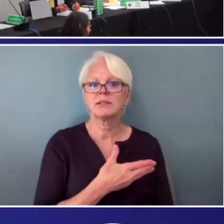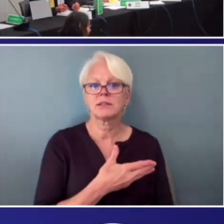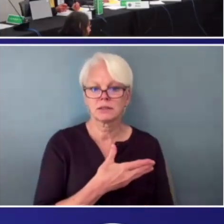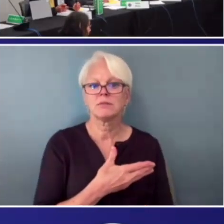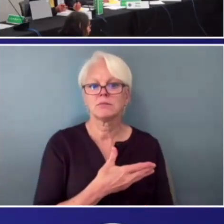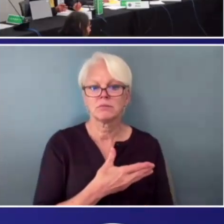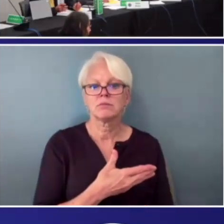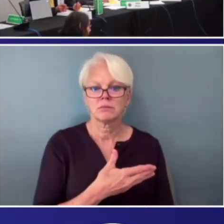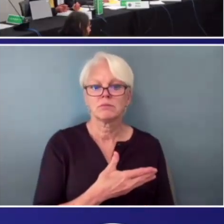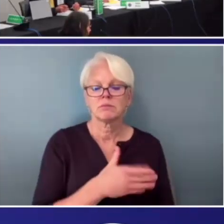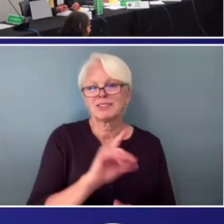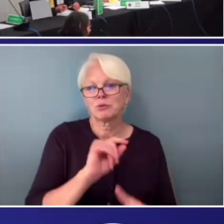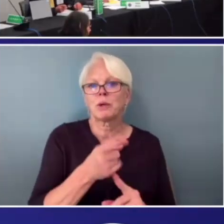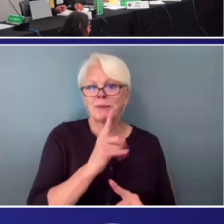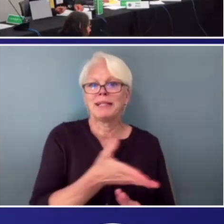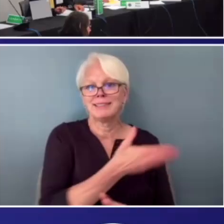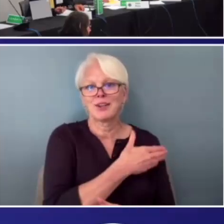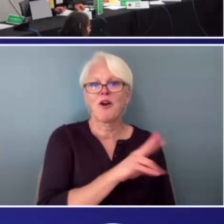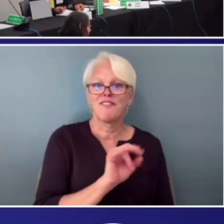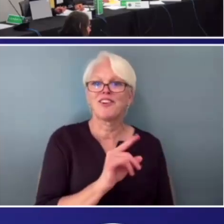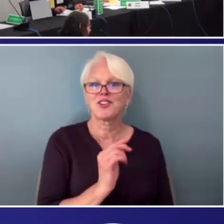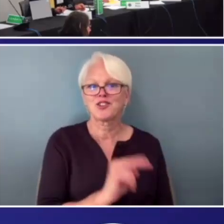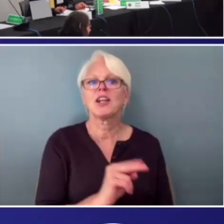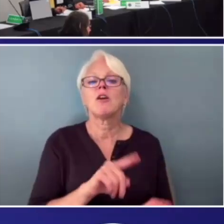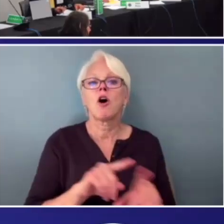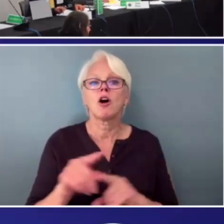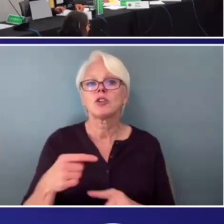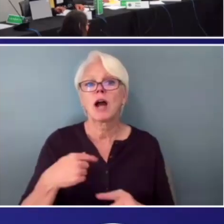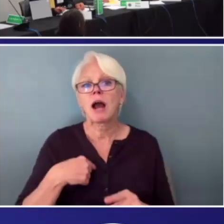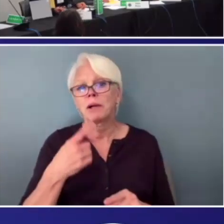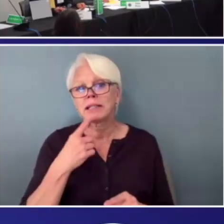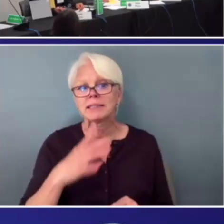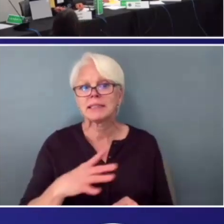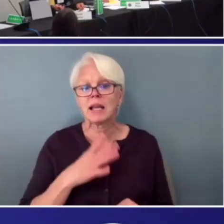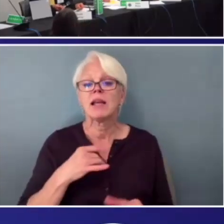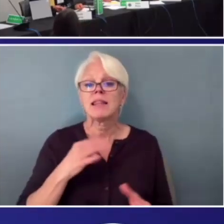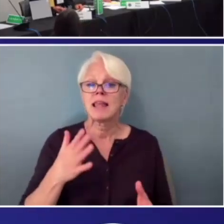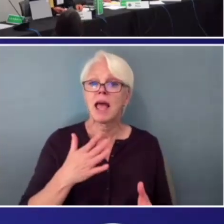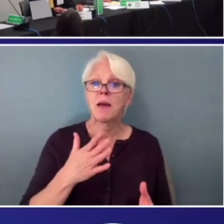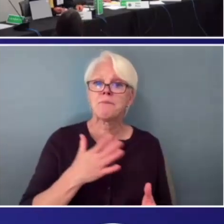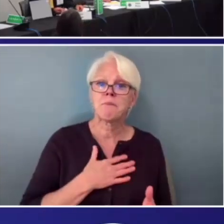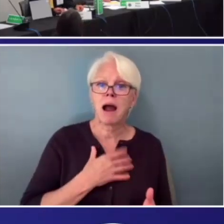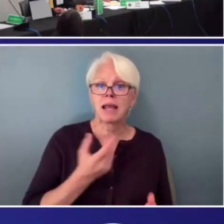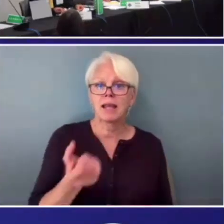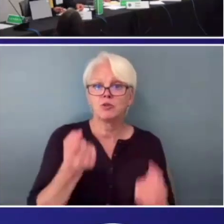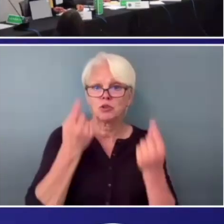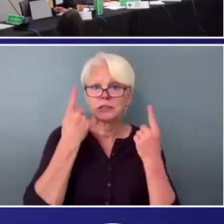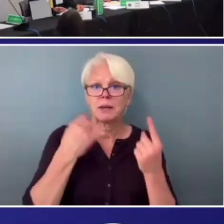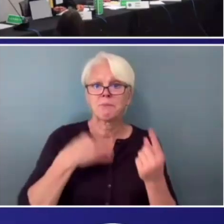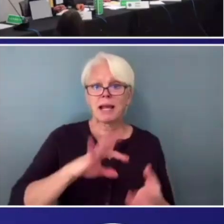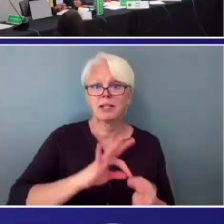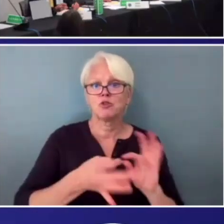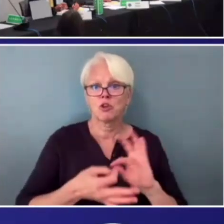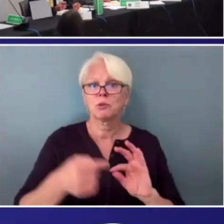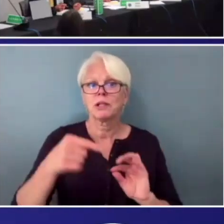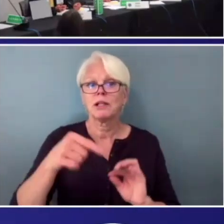20 minutes before. And I guess I also just want to state on the record that my interpretation of this is that the Department is basically staying